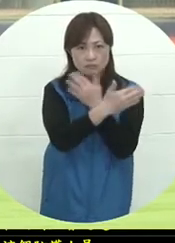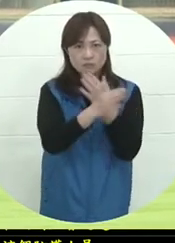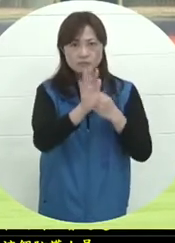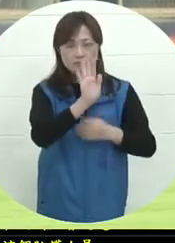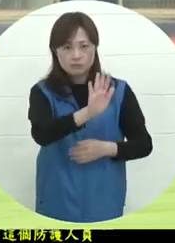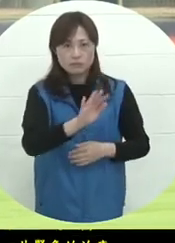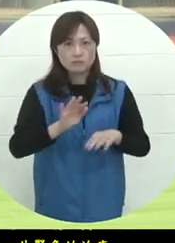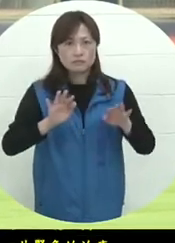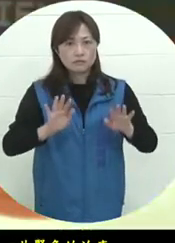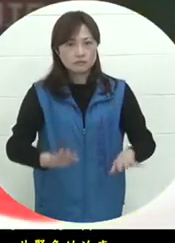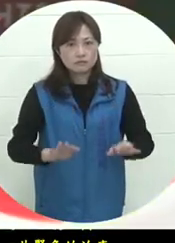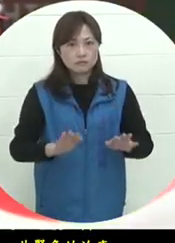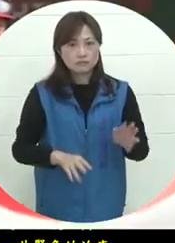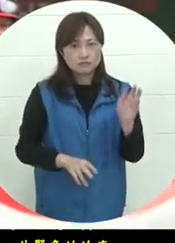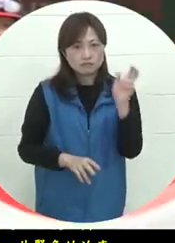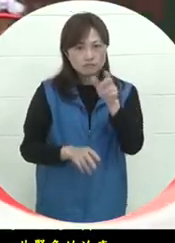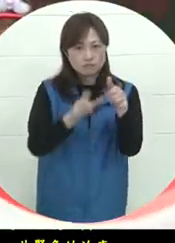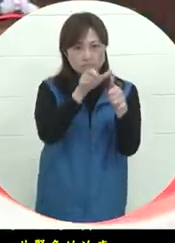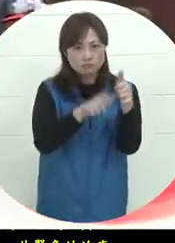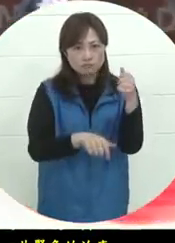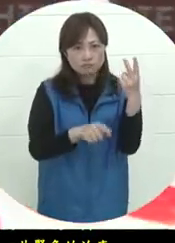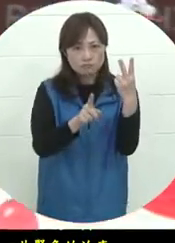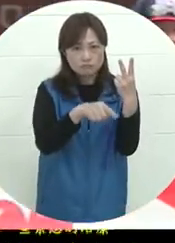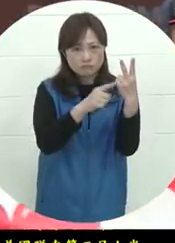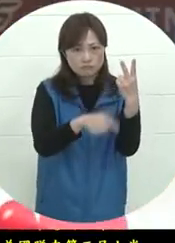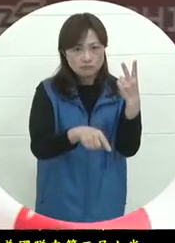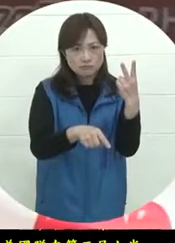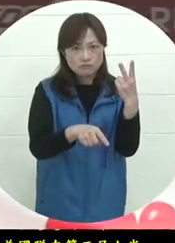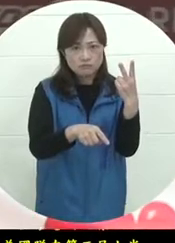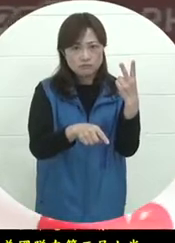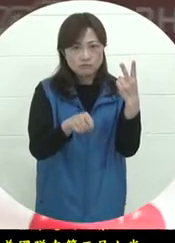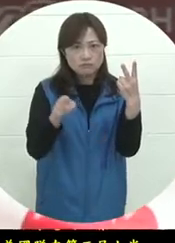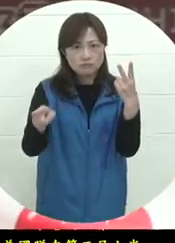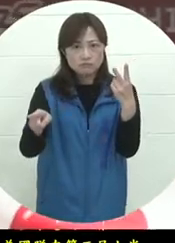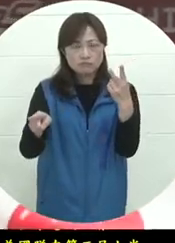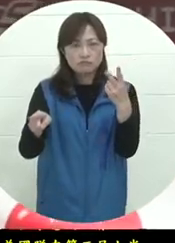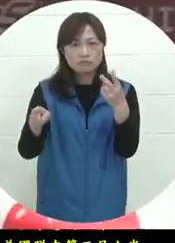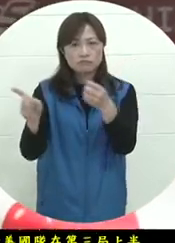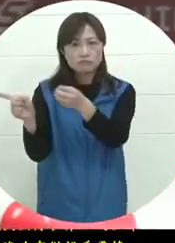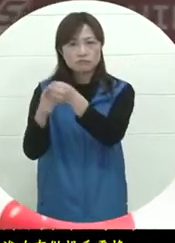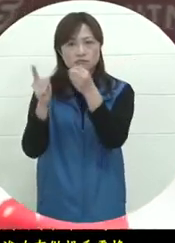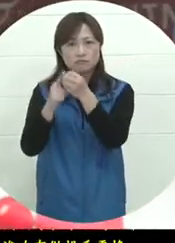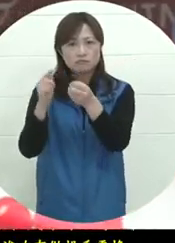have not yet resolved any issues. The famous hitter has had 4 dead balls